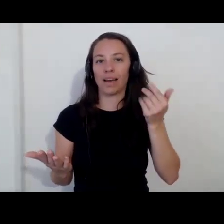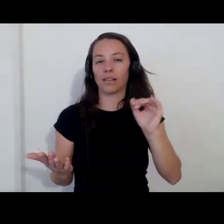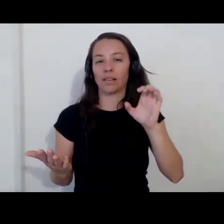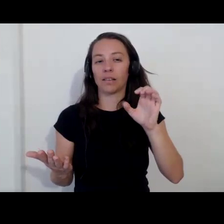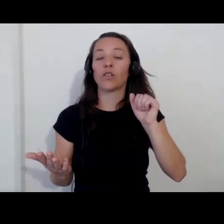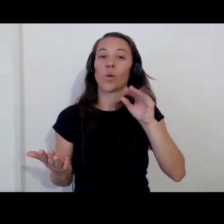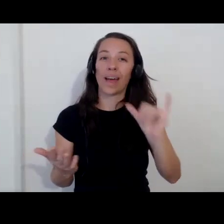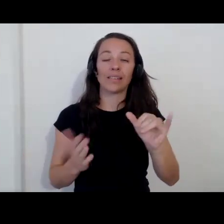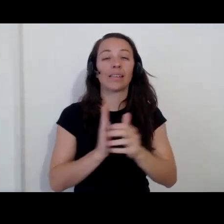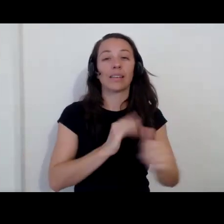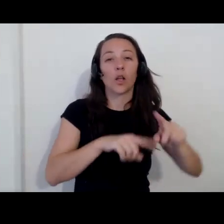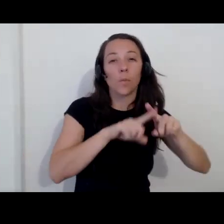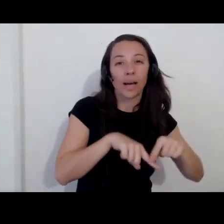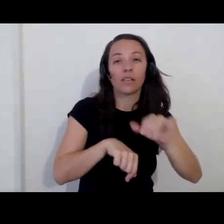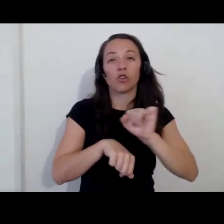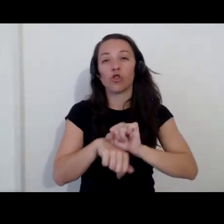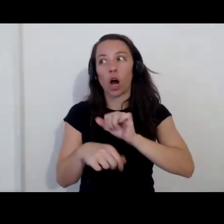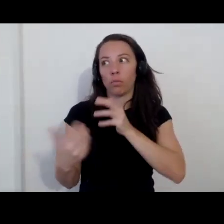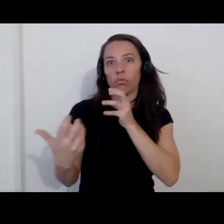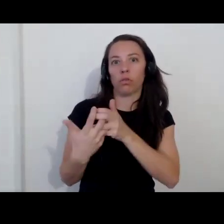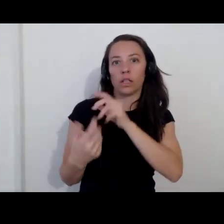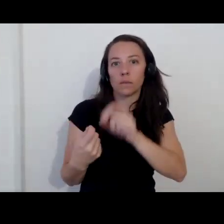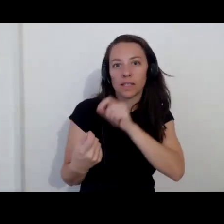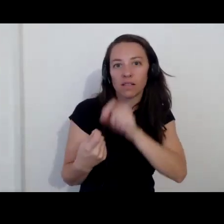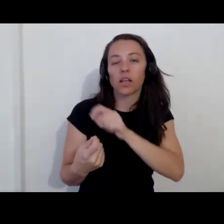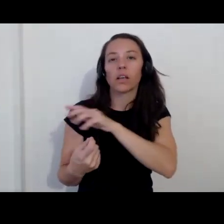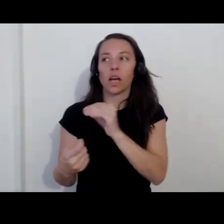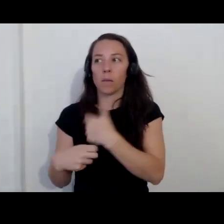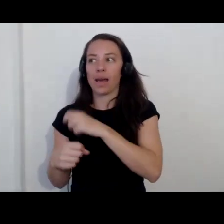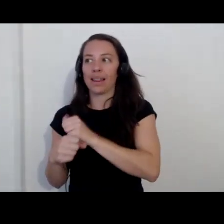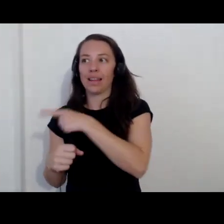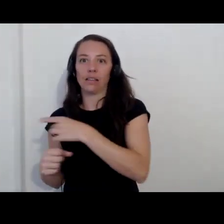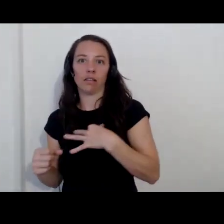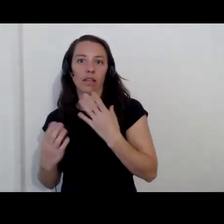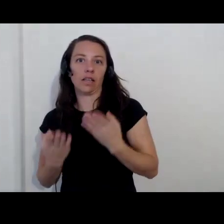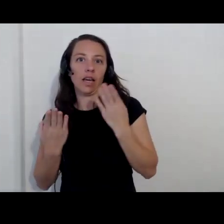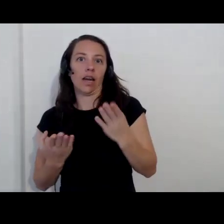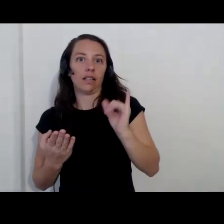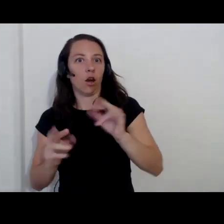providing that at scale, generating pipelines of prequalified candidates and enabling employers